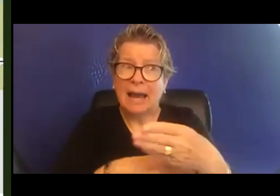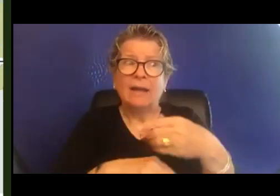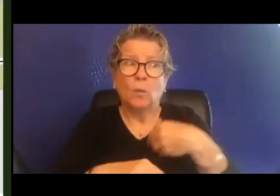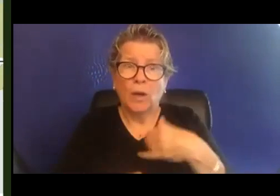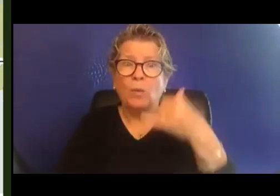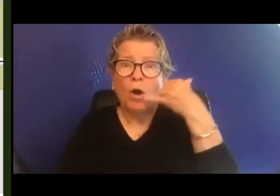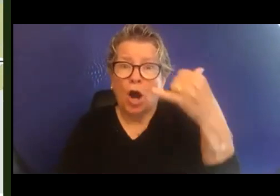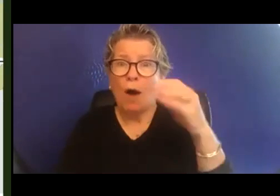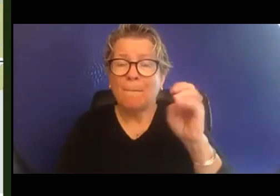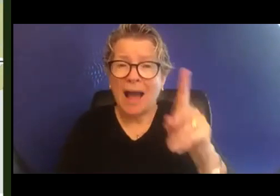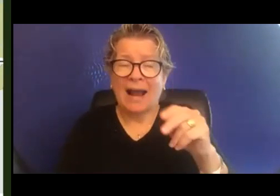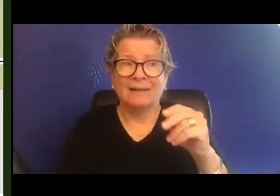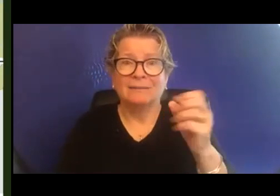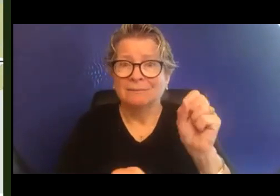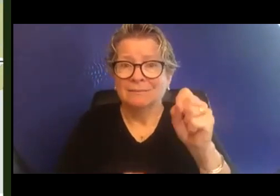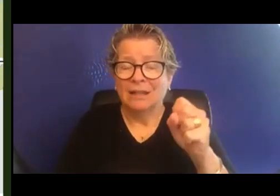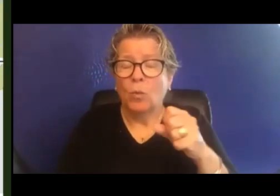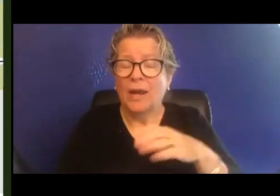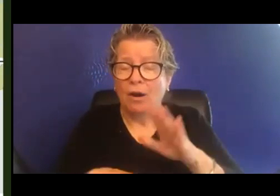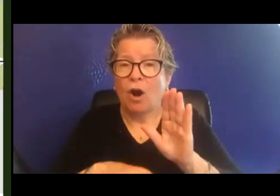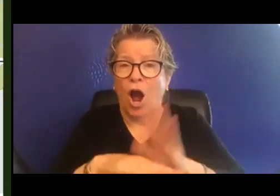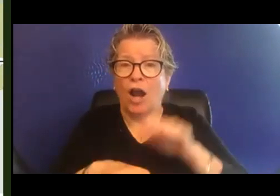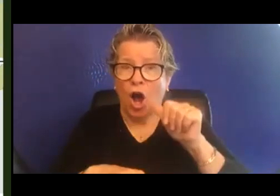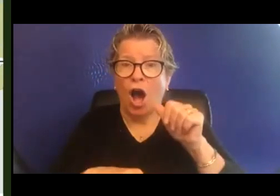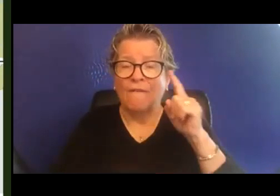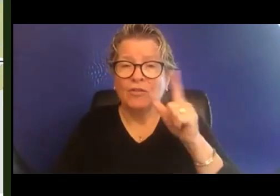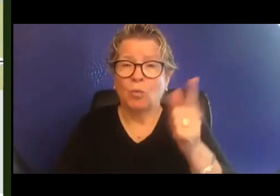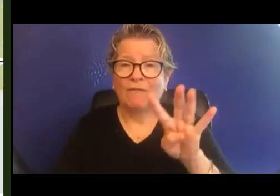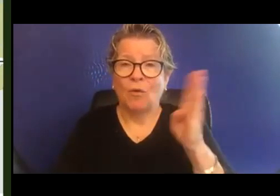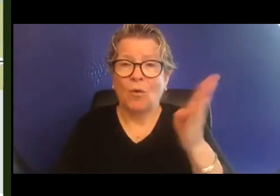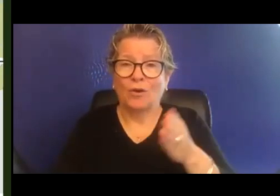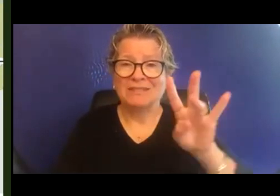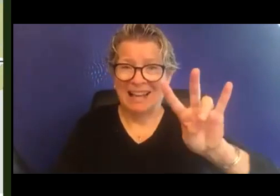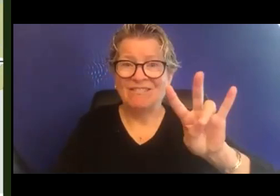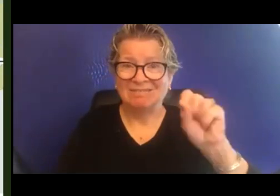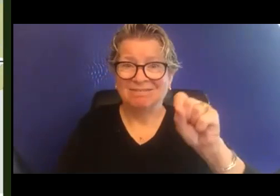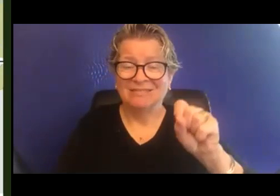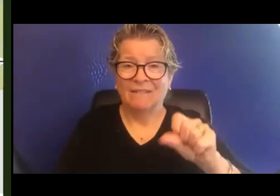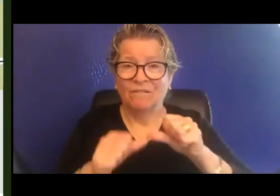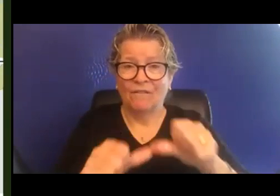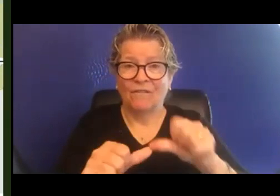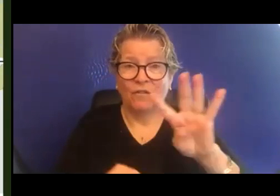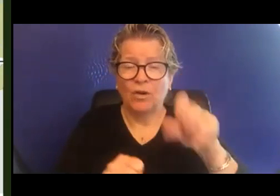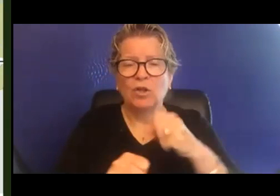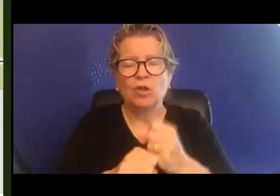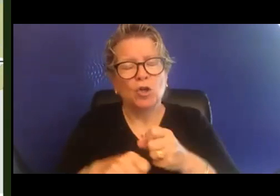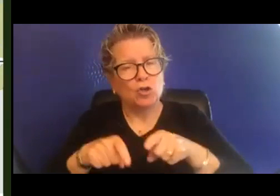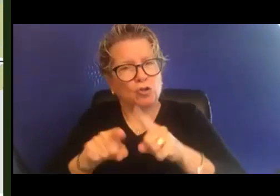This is not a trivial thing and we do need to be on call 4/7. Any time during the project, you'll have my regular desk